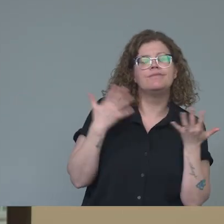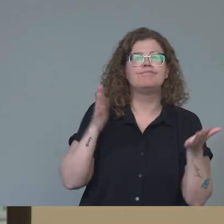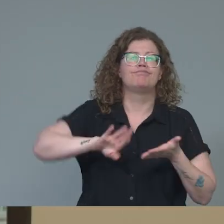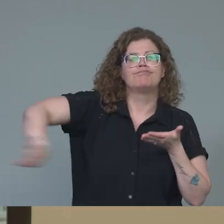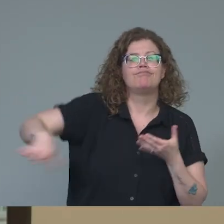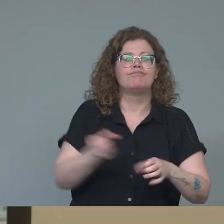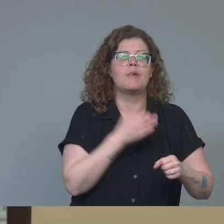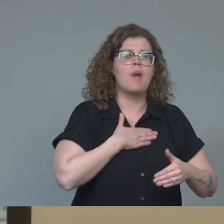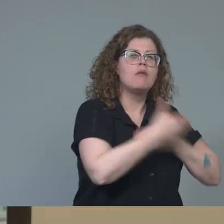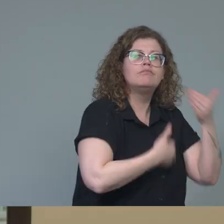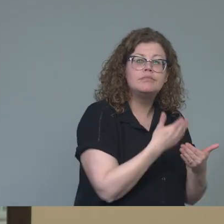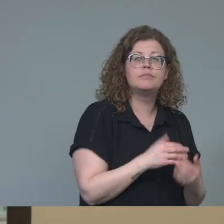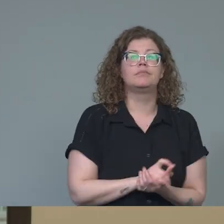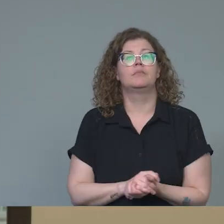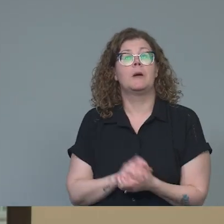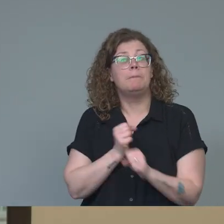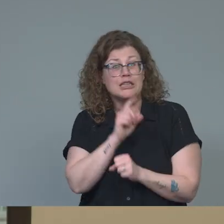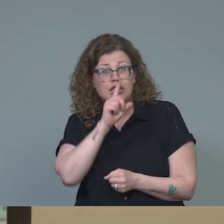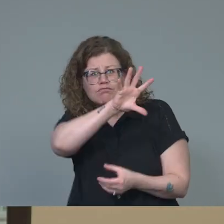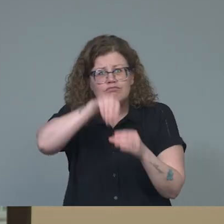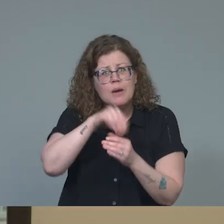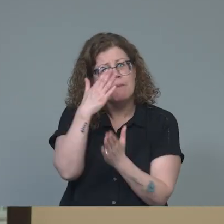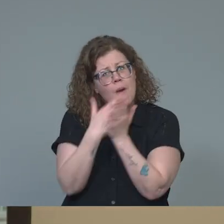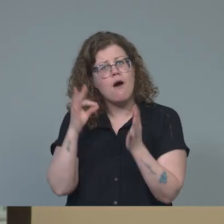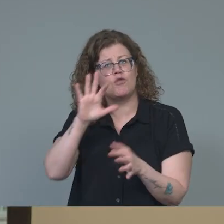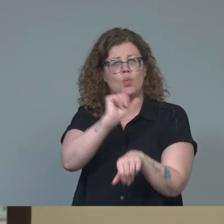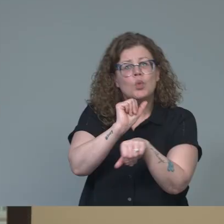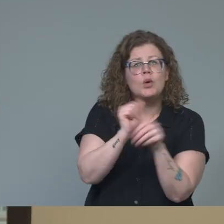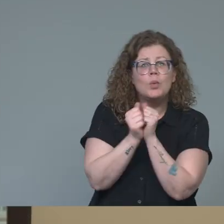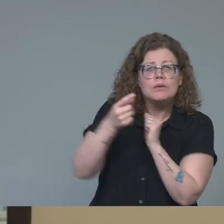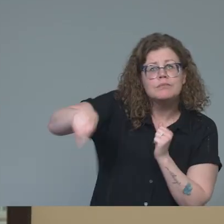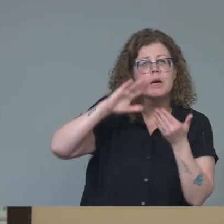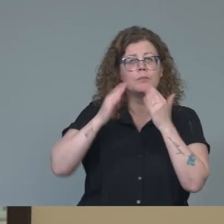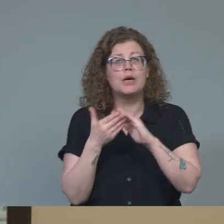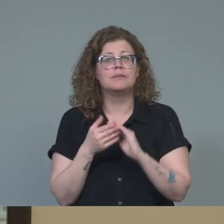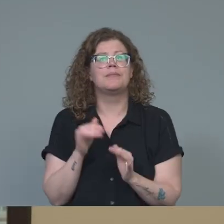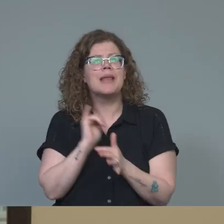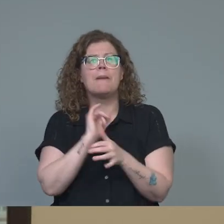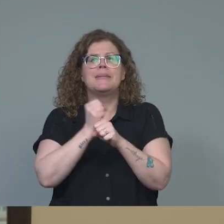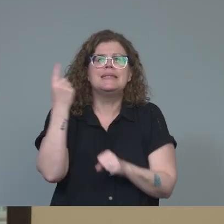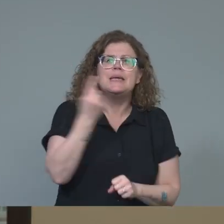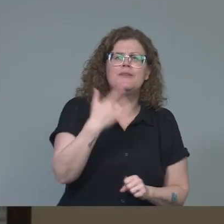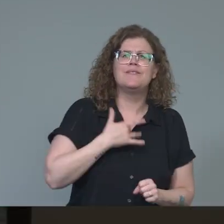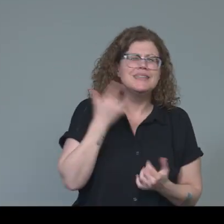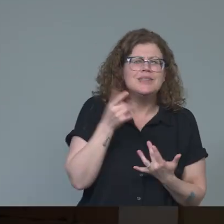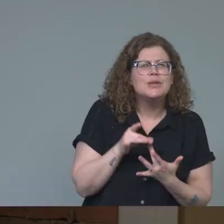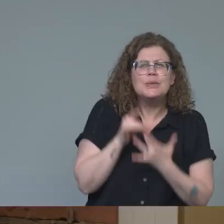the location by the Piitoayis School, there was an overwhelming response that people wanted to see Indigenity and Indigenous culture represented.